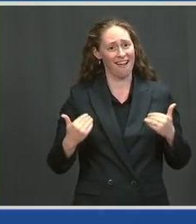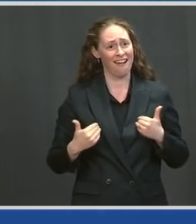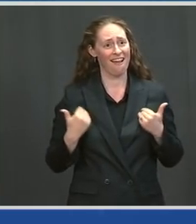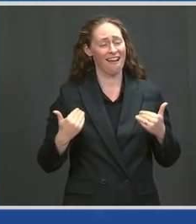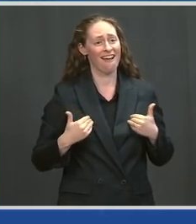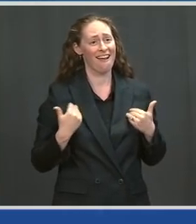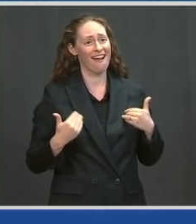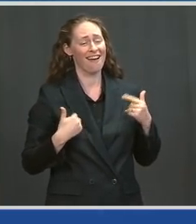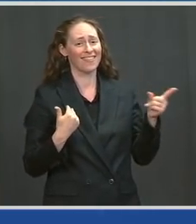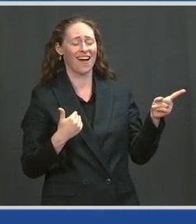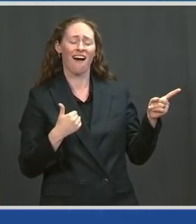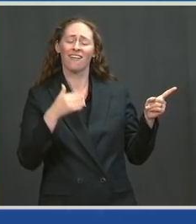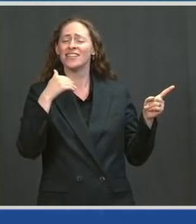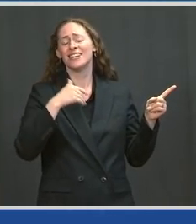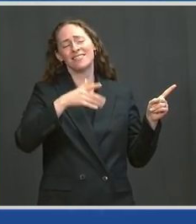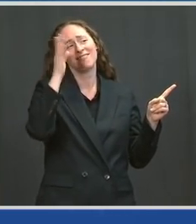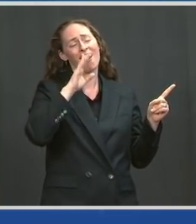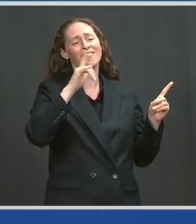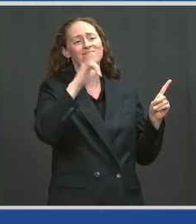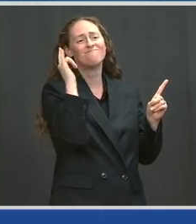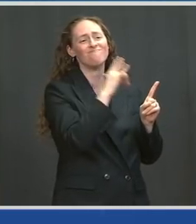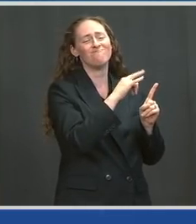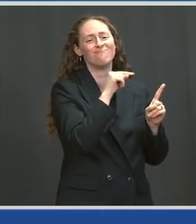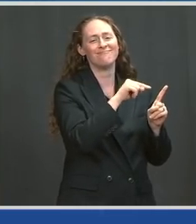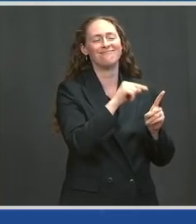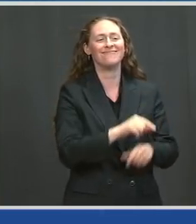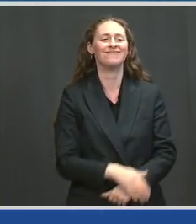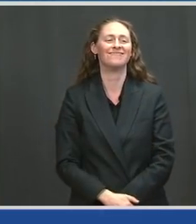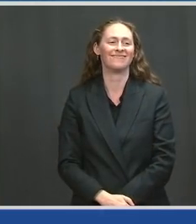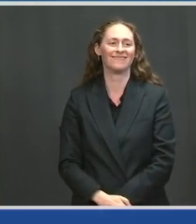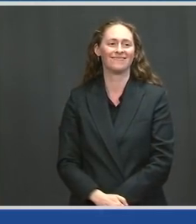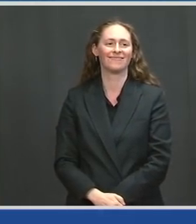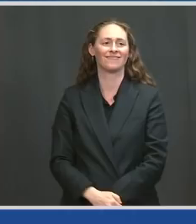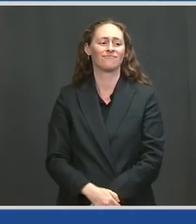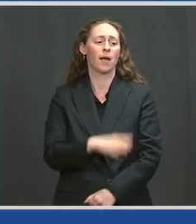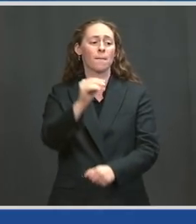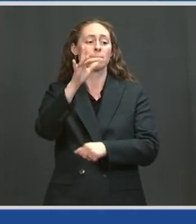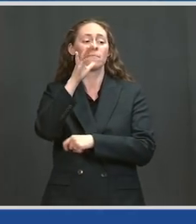And Mother Fletcher who's a 67 years old .